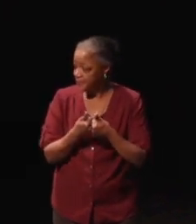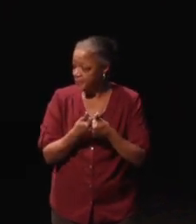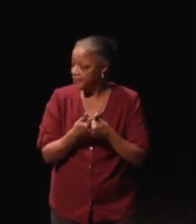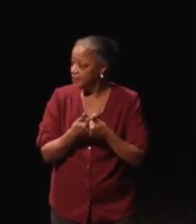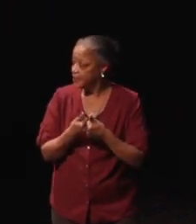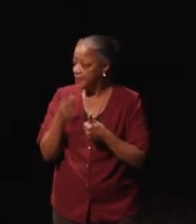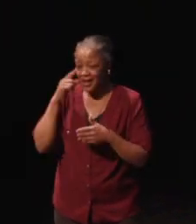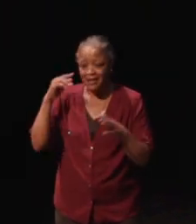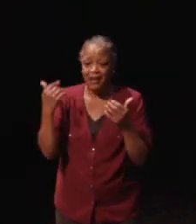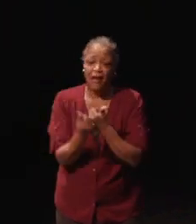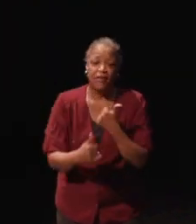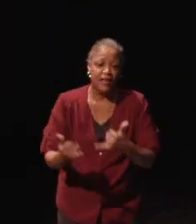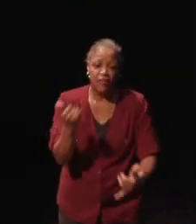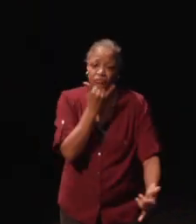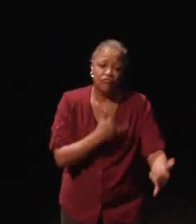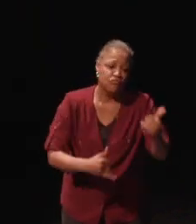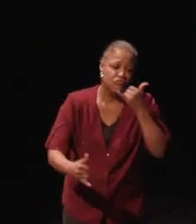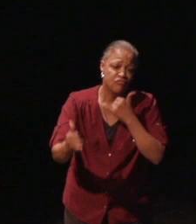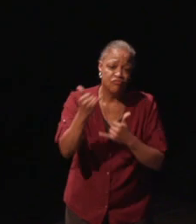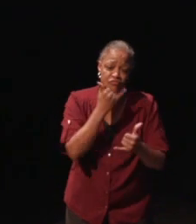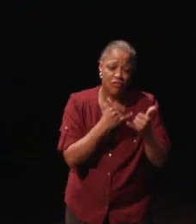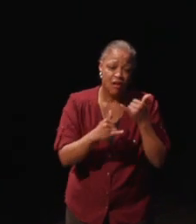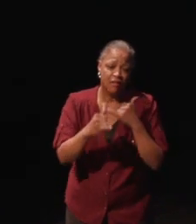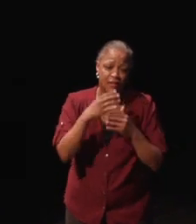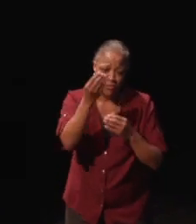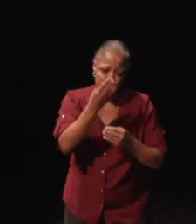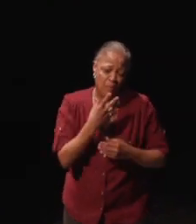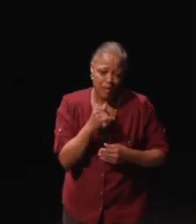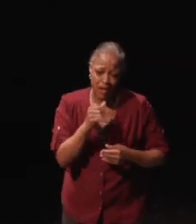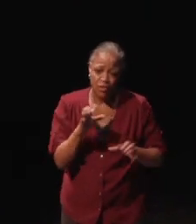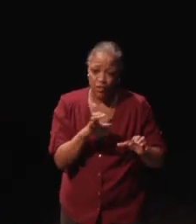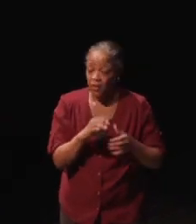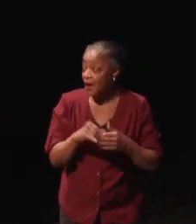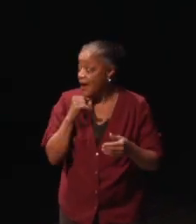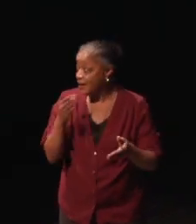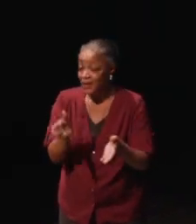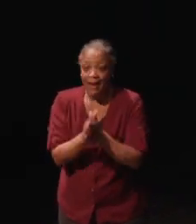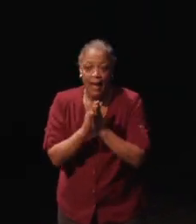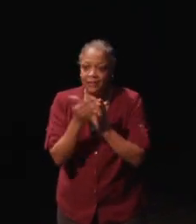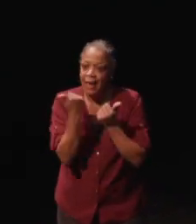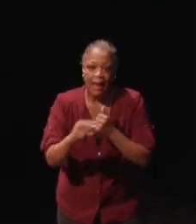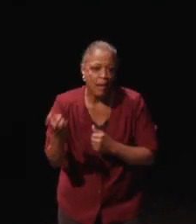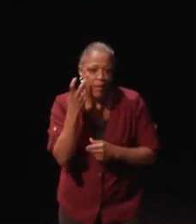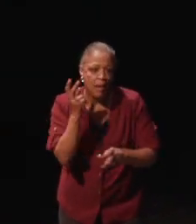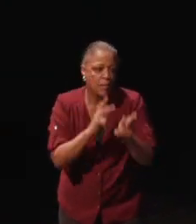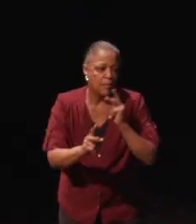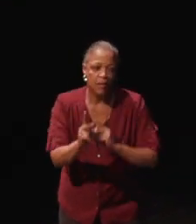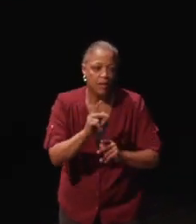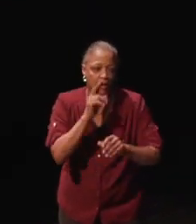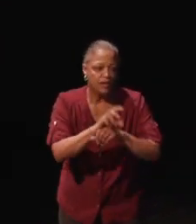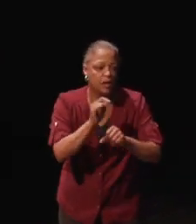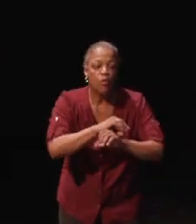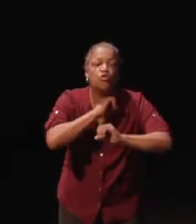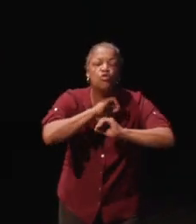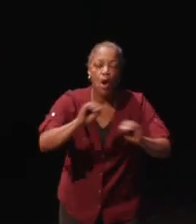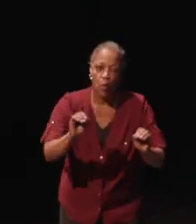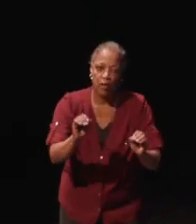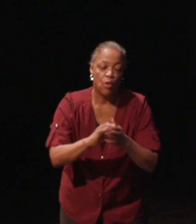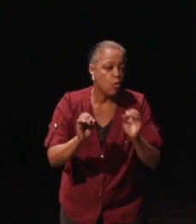I did everything wrong Karen said not to do. I actually did not ask a single-blind person, I didn't consult with anybody, I did not get any feedback.